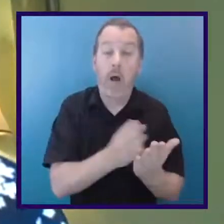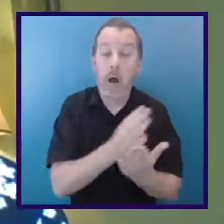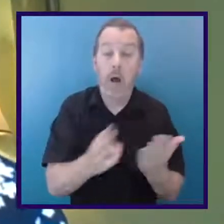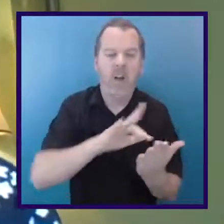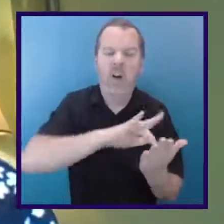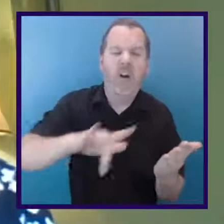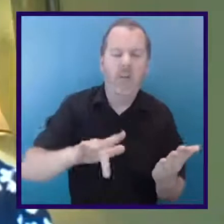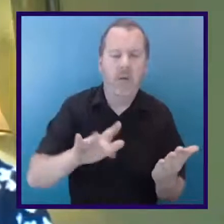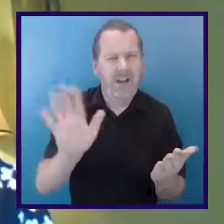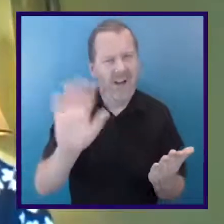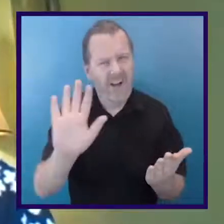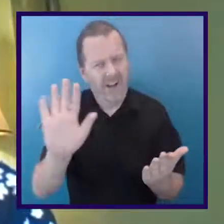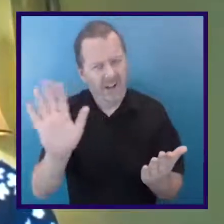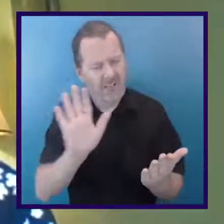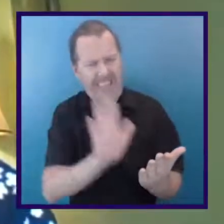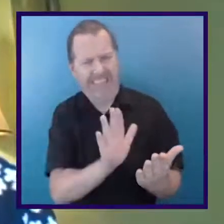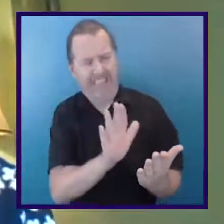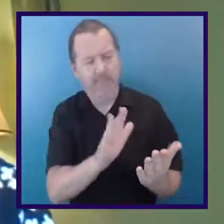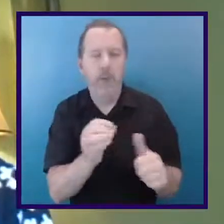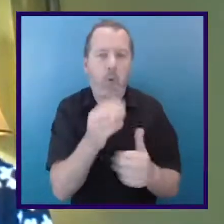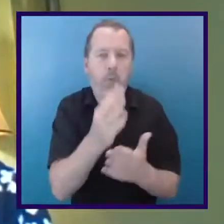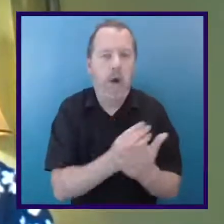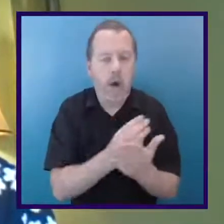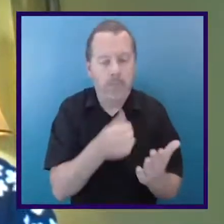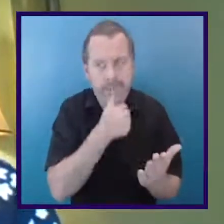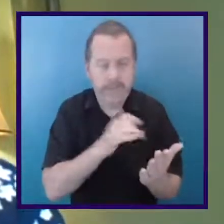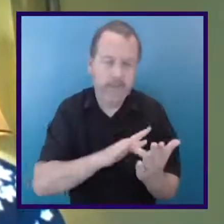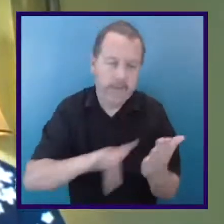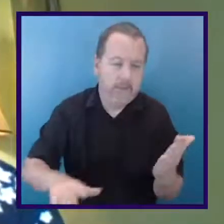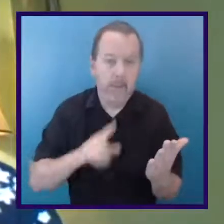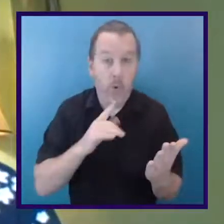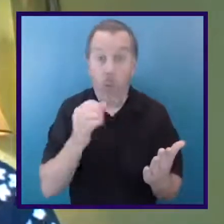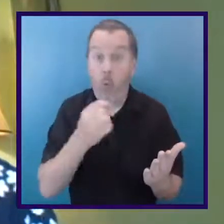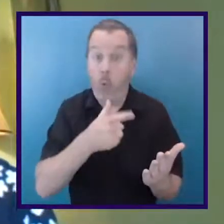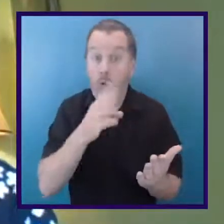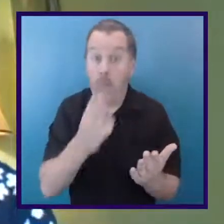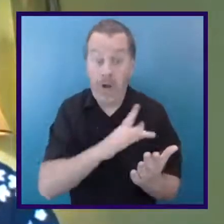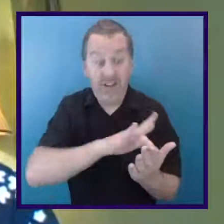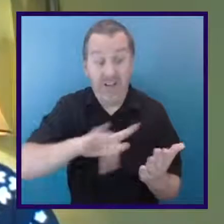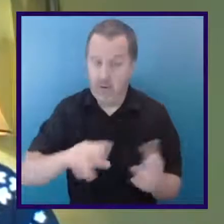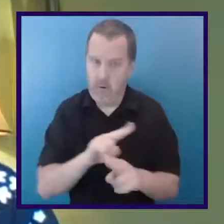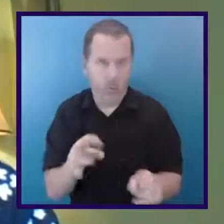the oral component, rather than something else is not a healthy decision for the future of languages.